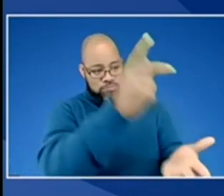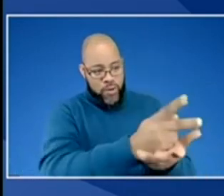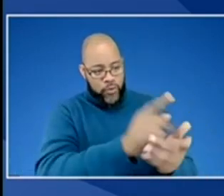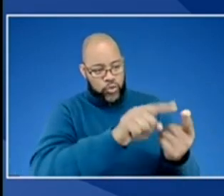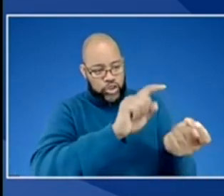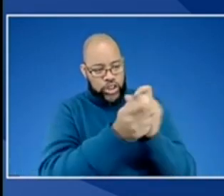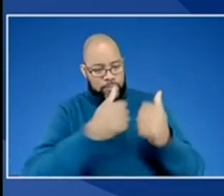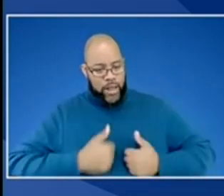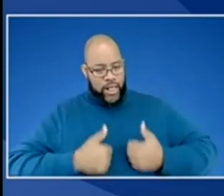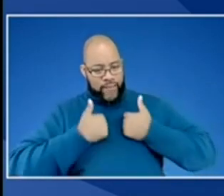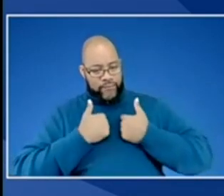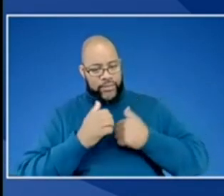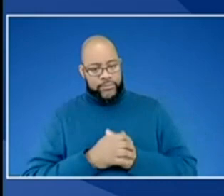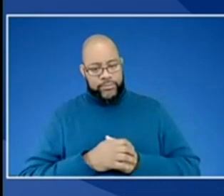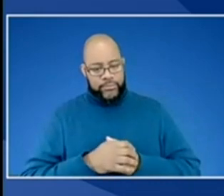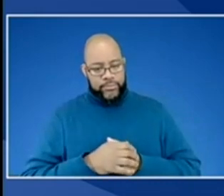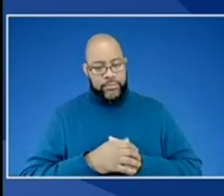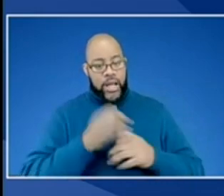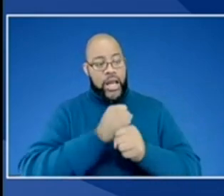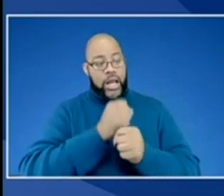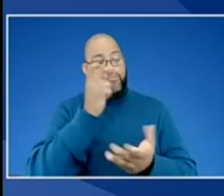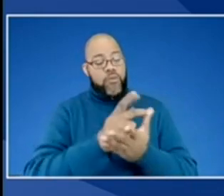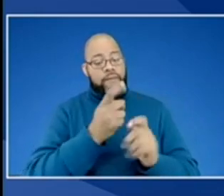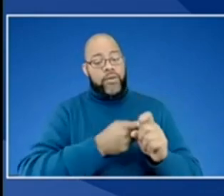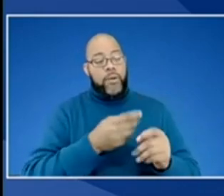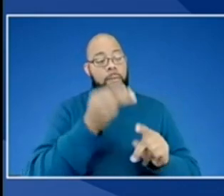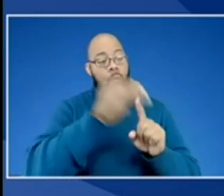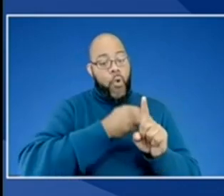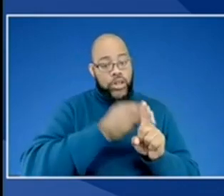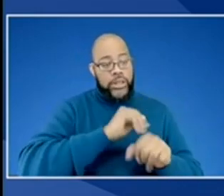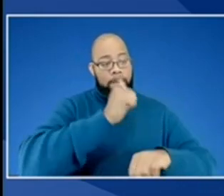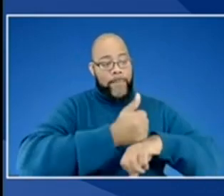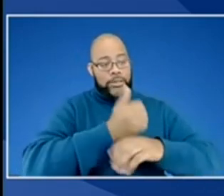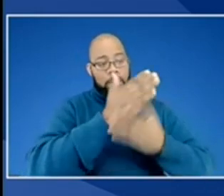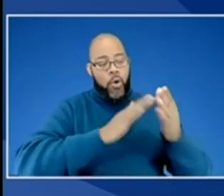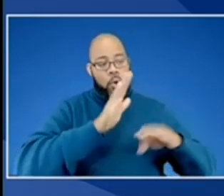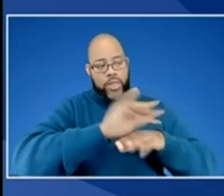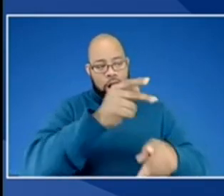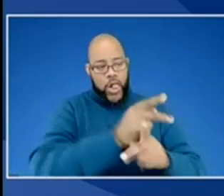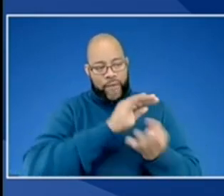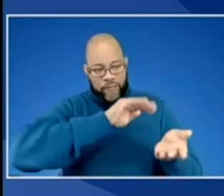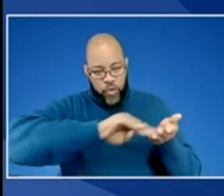life. I got approved for a mortgage based partly on that loan forgiveness, found a